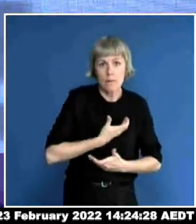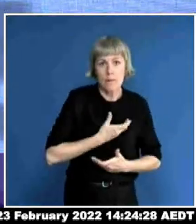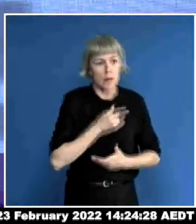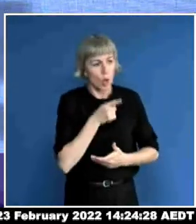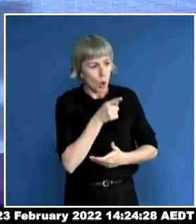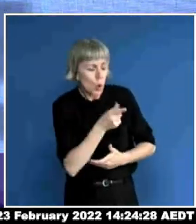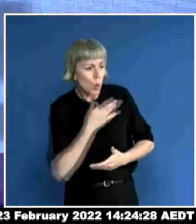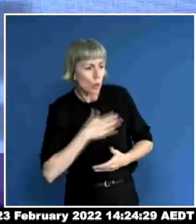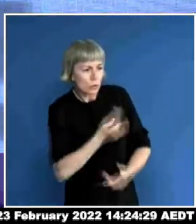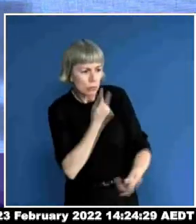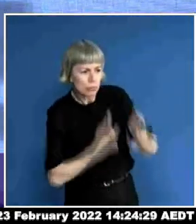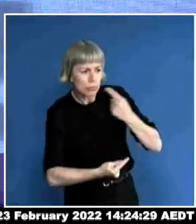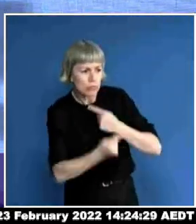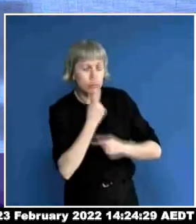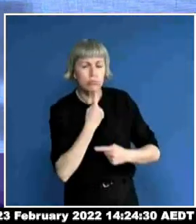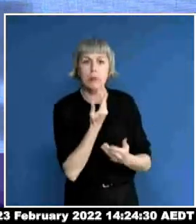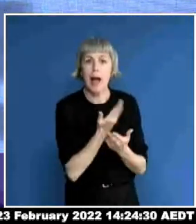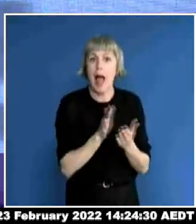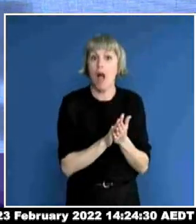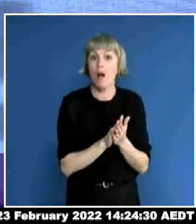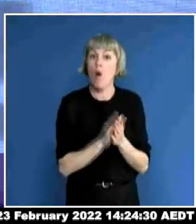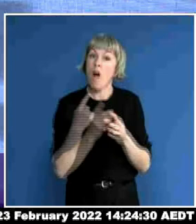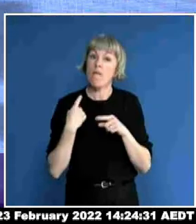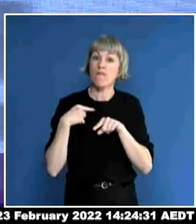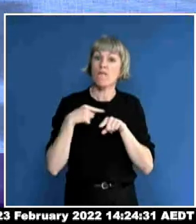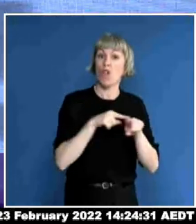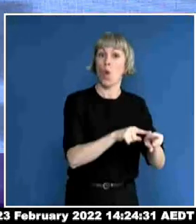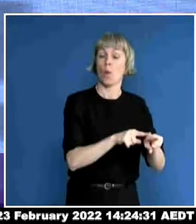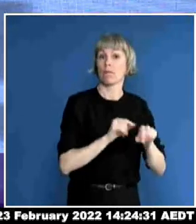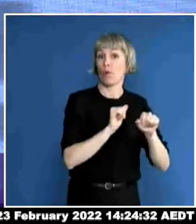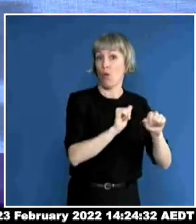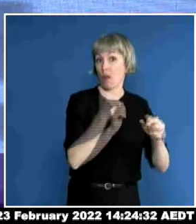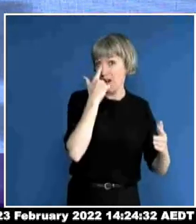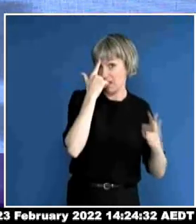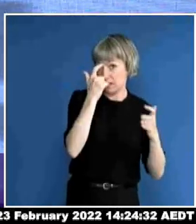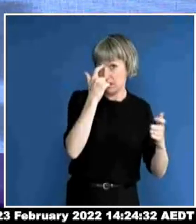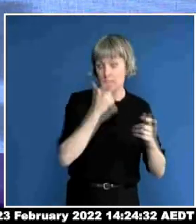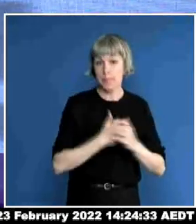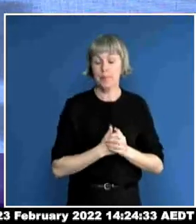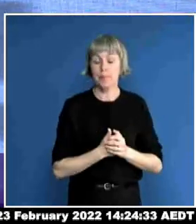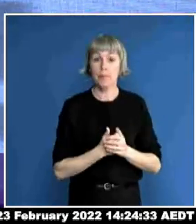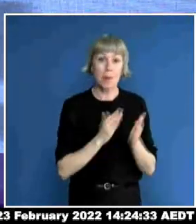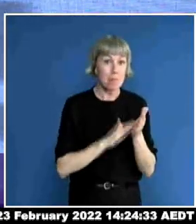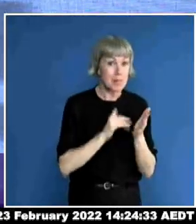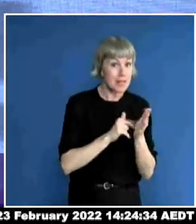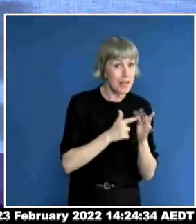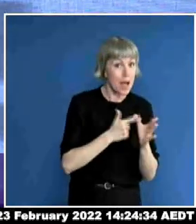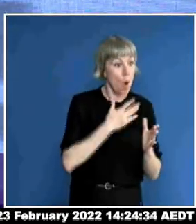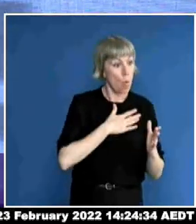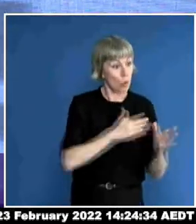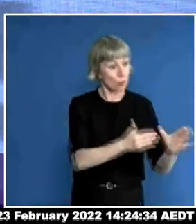If Mzia has something that she wishes to say in response to the approach that we have agreed, then I'm sure she will.